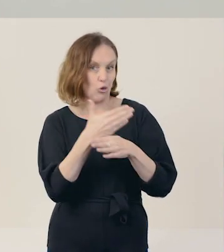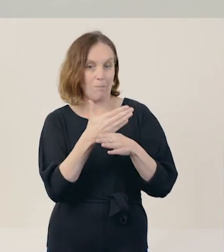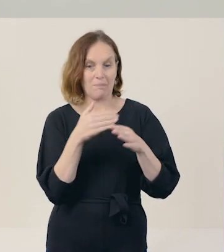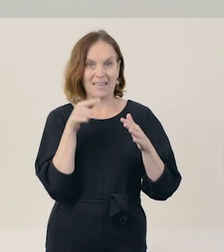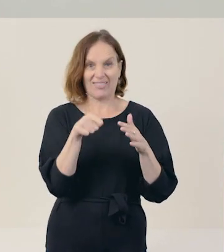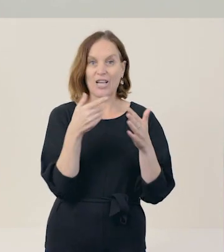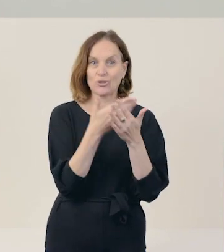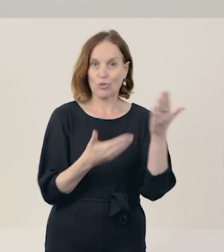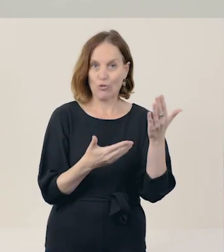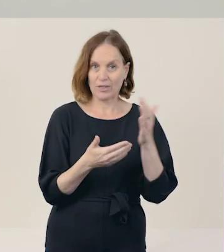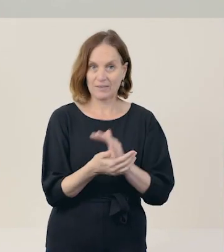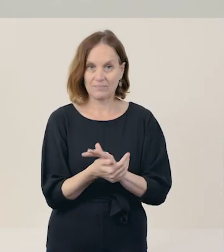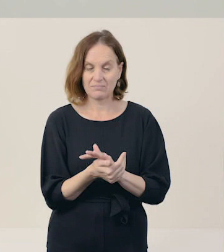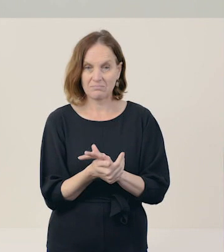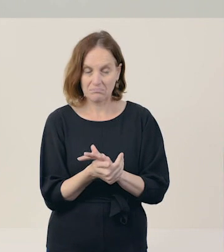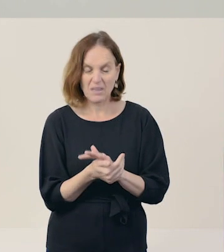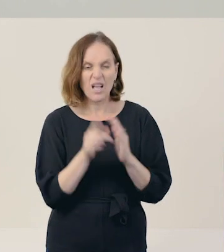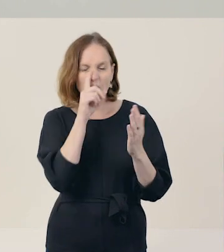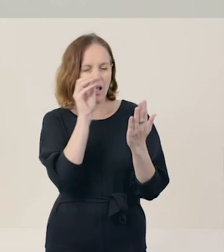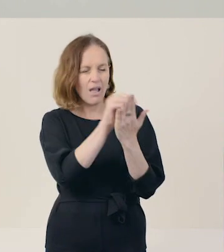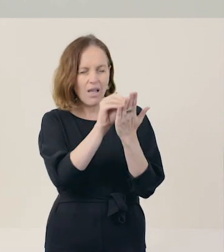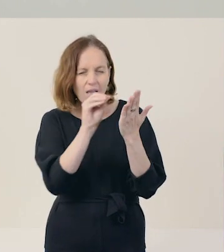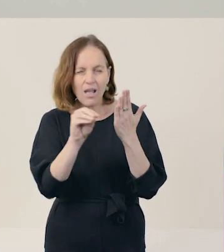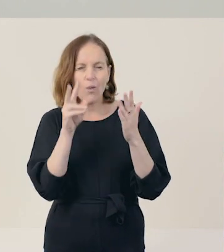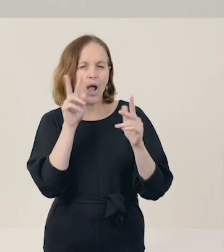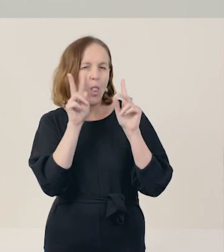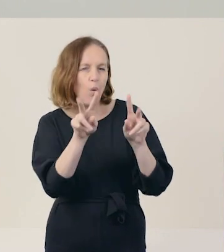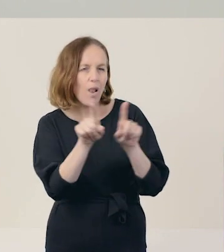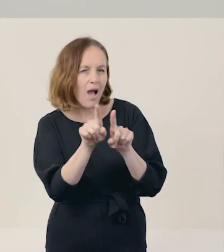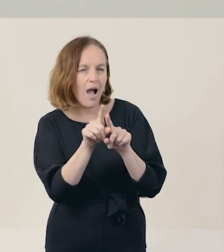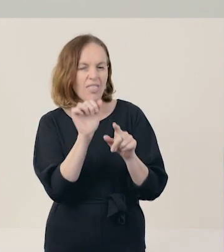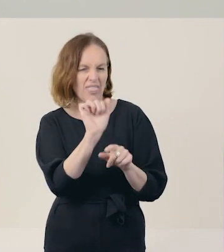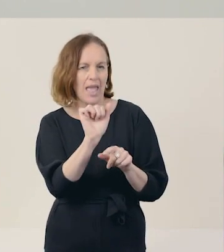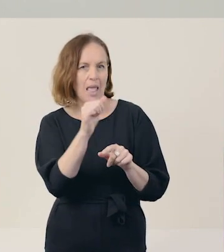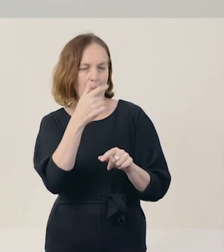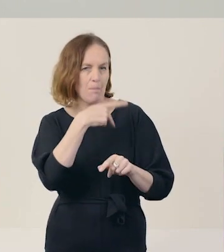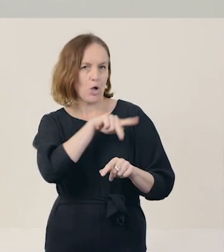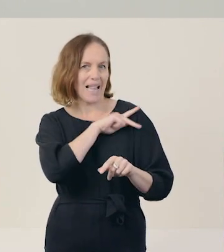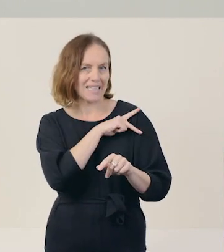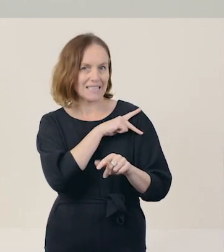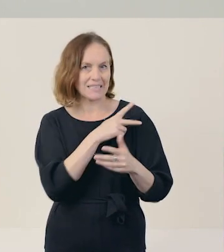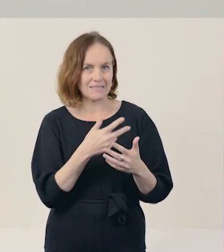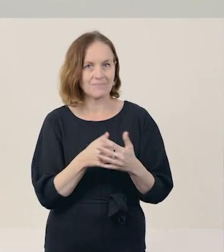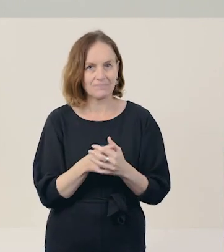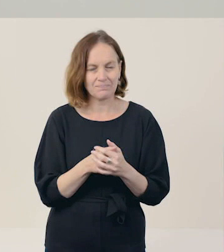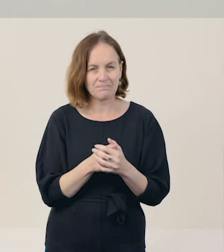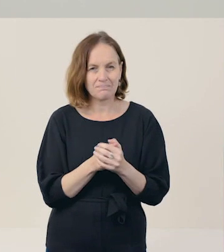conveyed through a selection of physical attributes and character traits. But what are character traits?